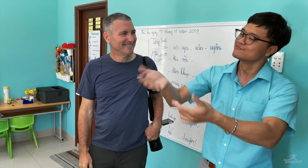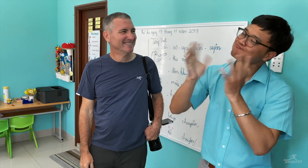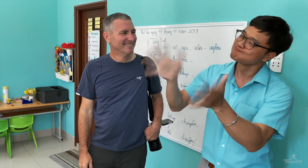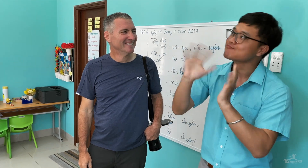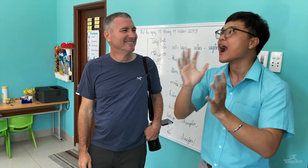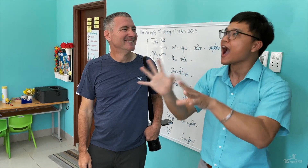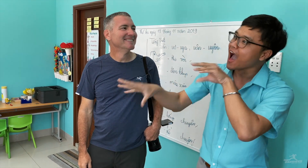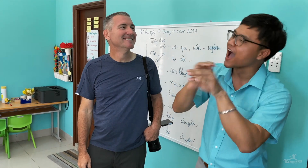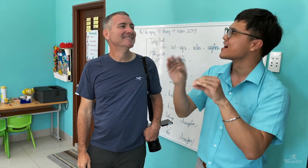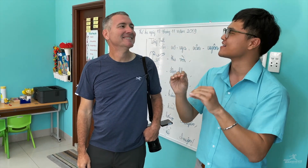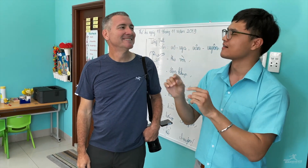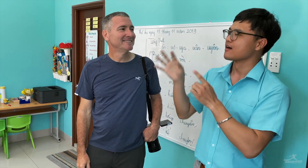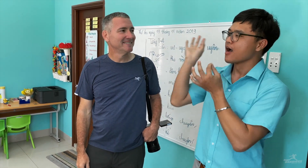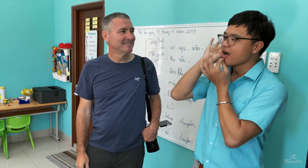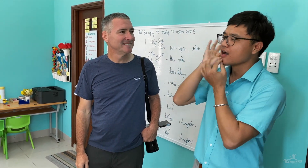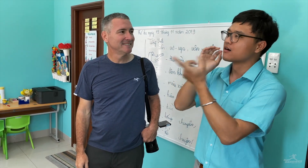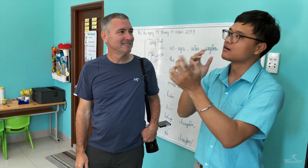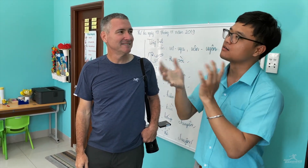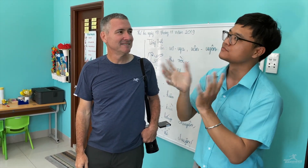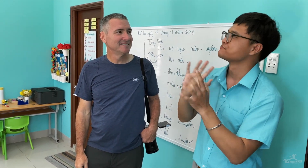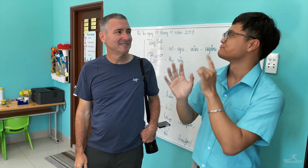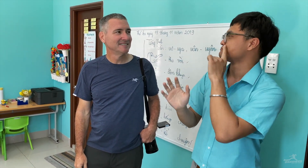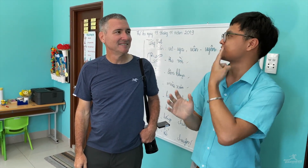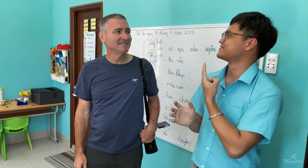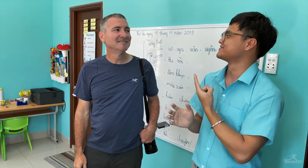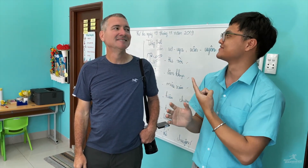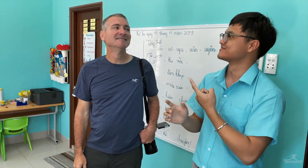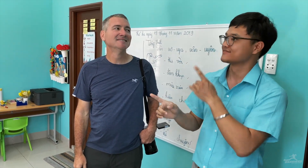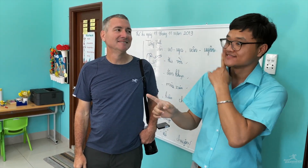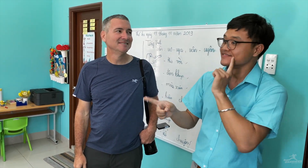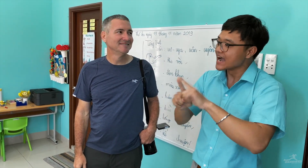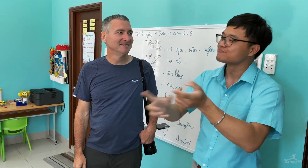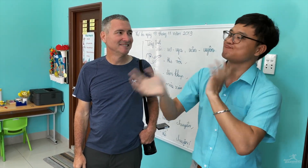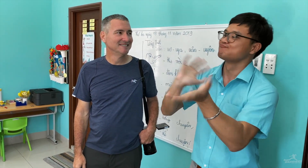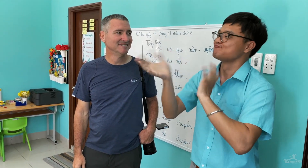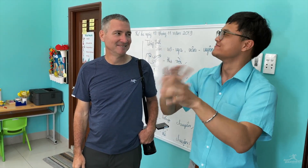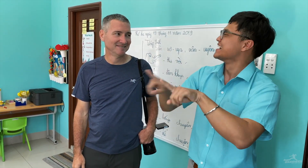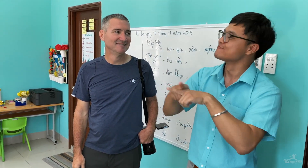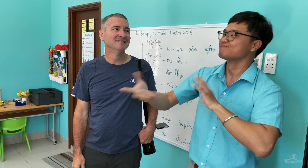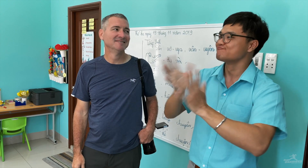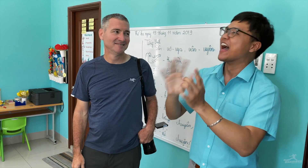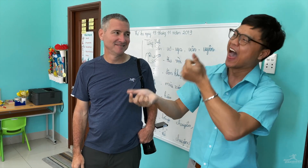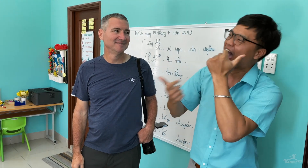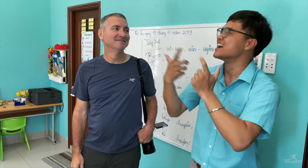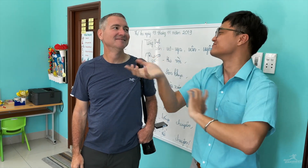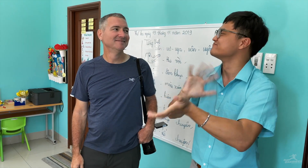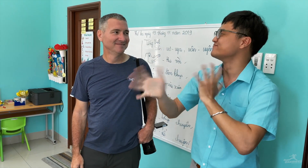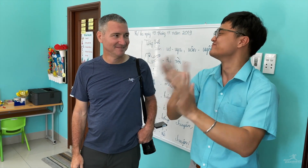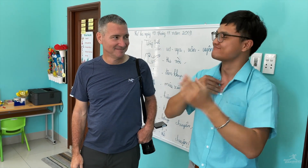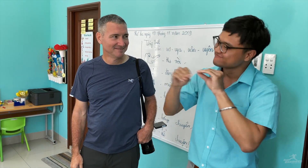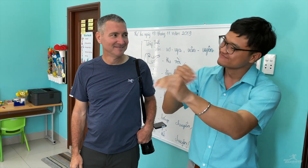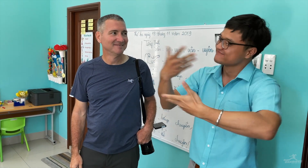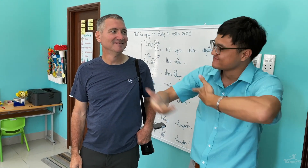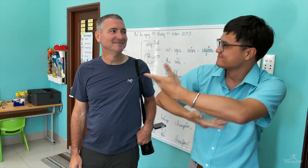We can communicate easily and that helps them learn. If they had a hearing teacher, it would be boring. With a deaf teacher, we can have conversations,